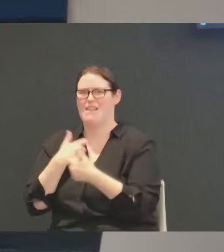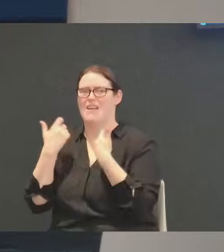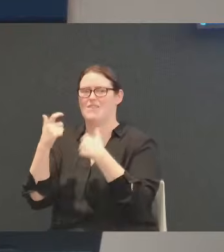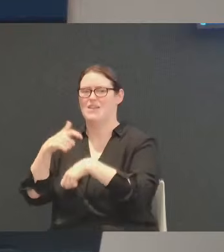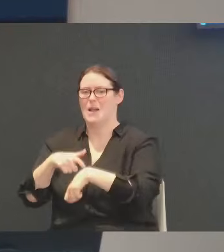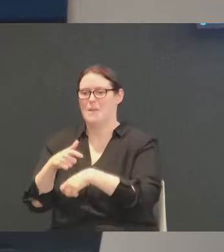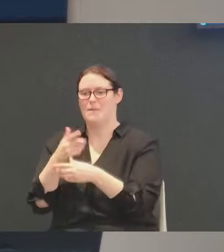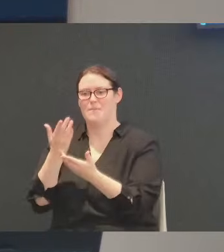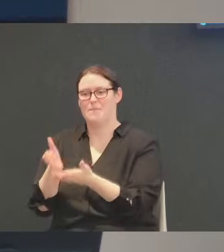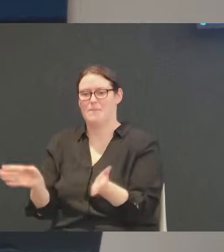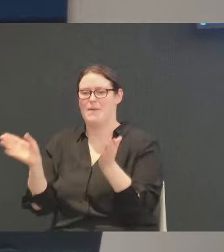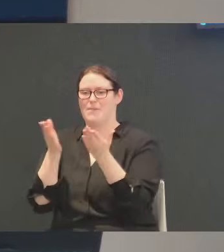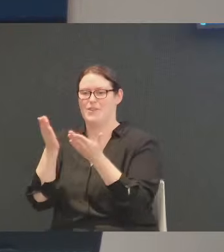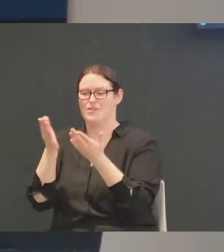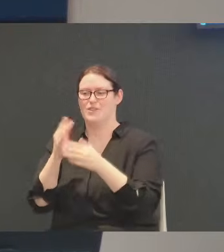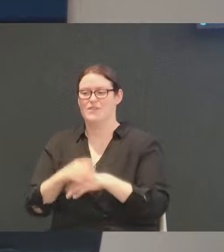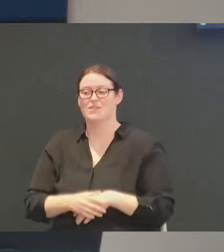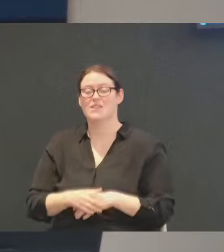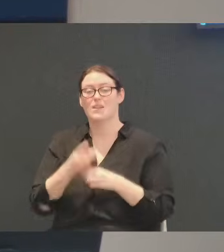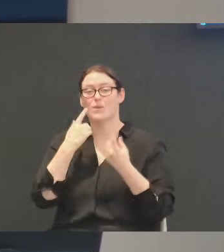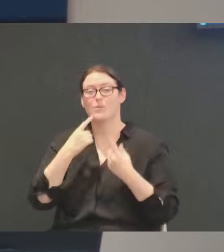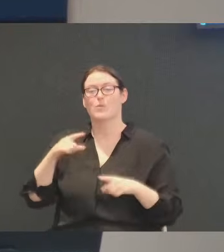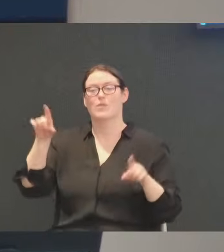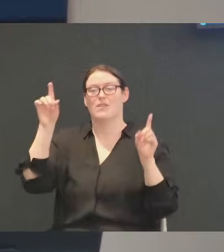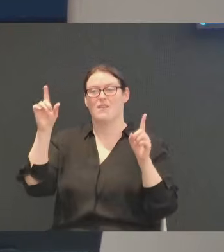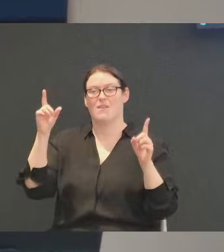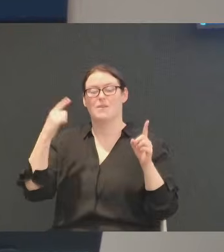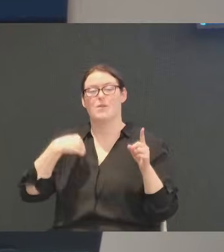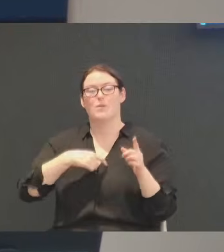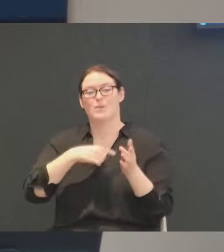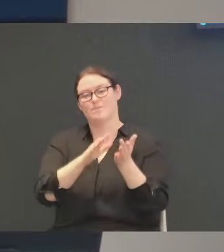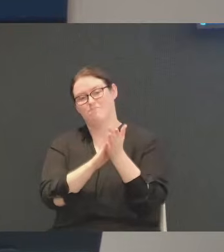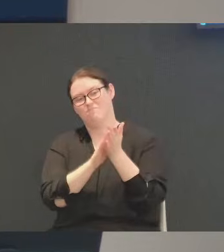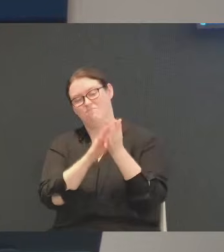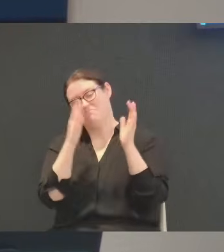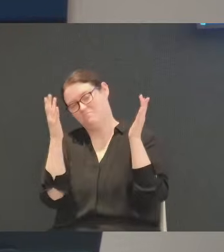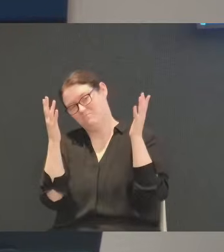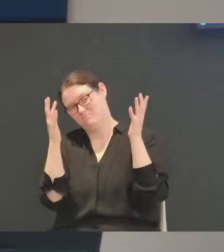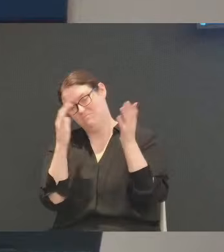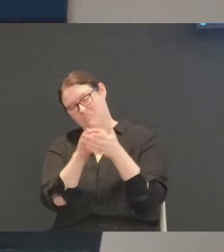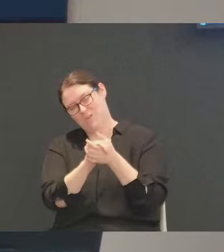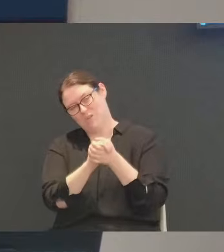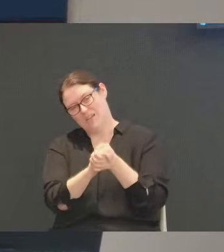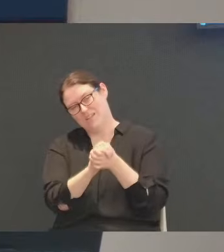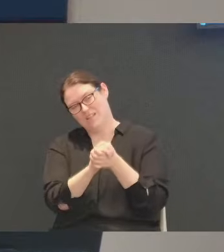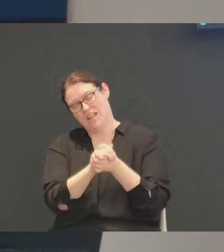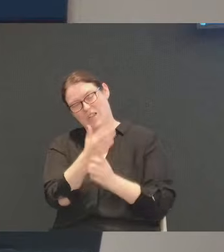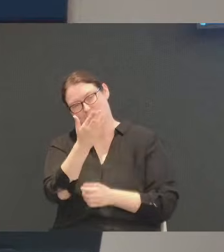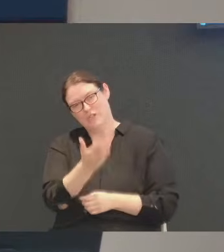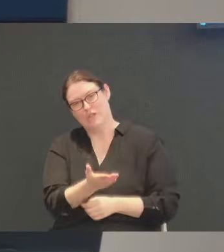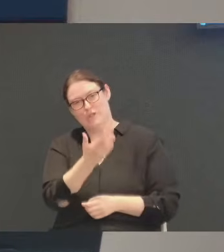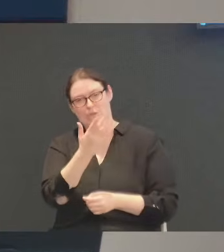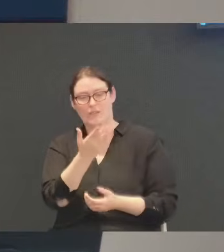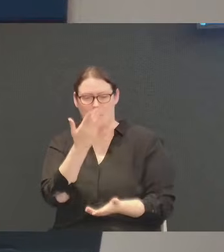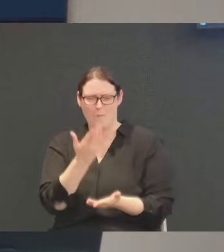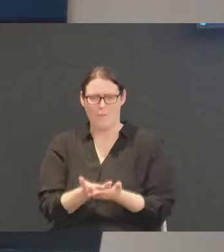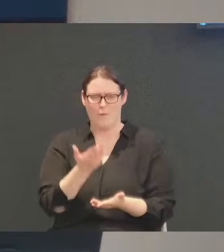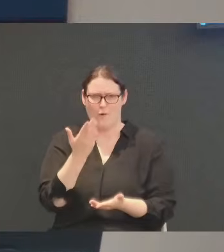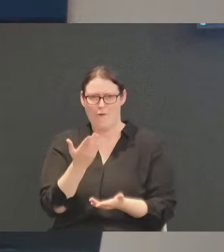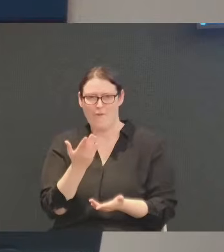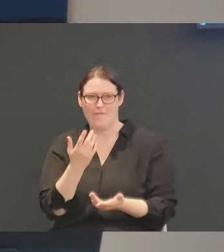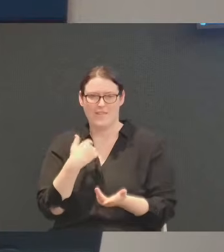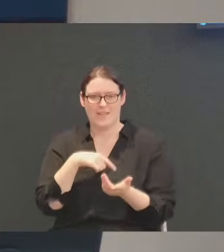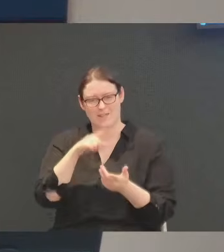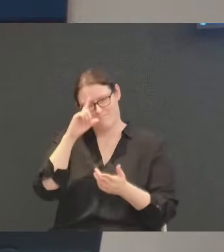Be it further proclaimed that we commend Sunny Renee James for proving that determination,